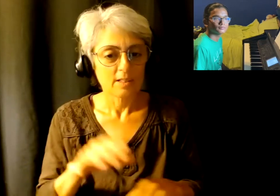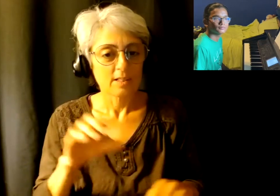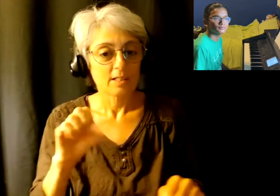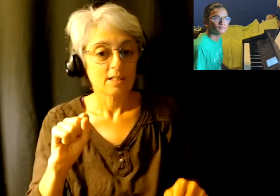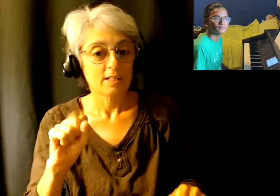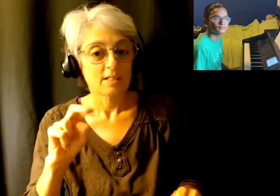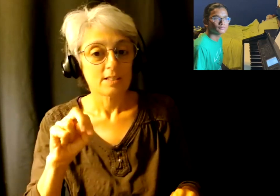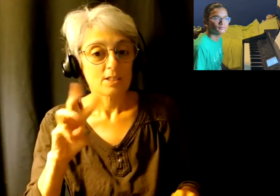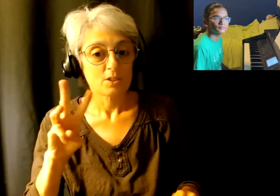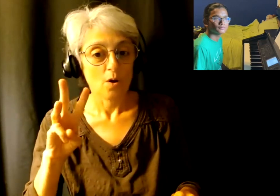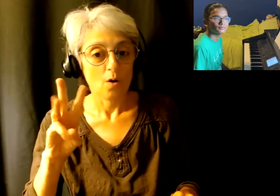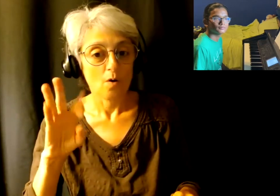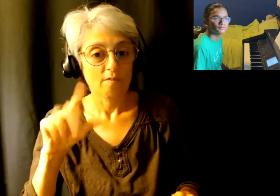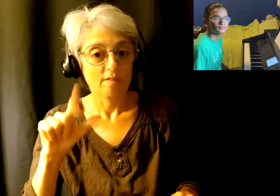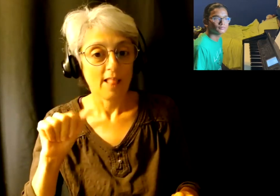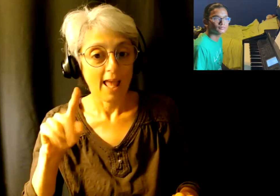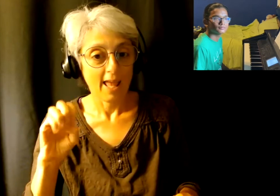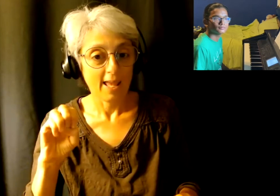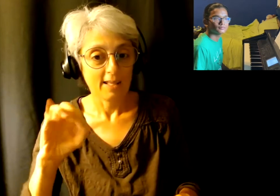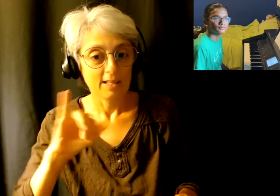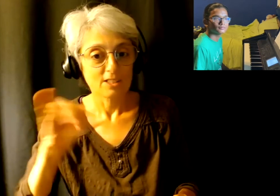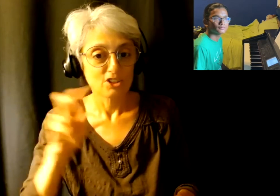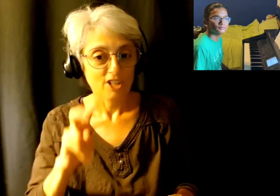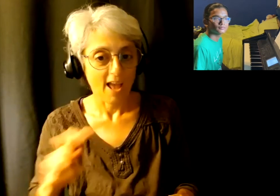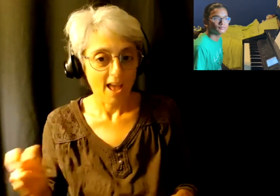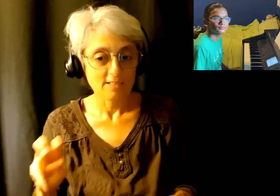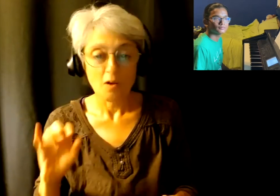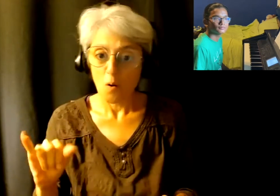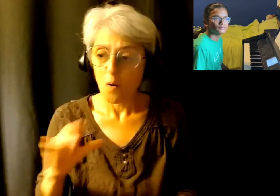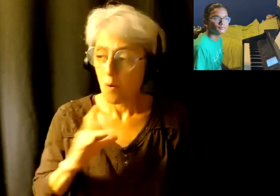Faith: Snowflake Jazz, very nice. And what's your favorite song to play?